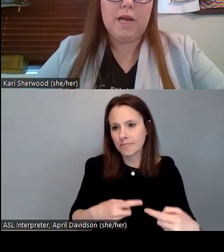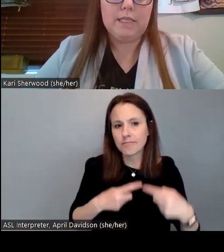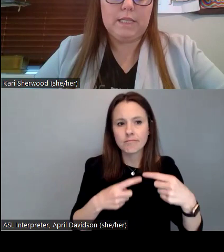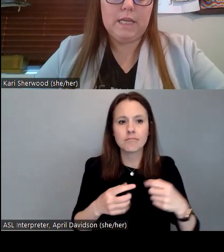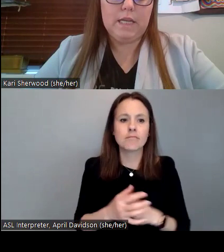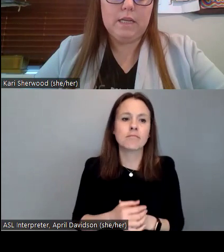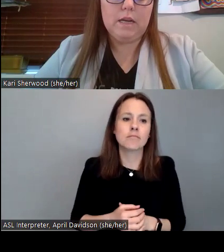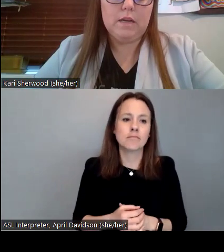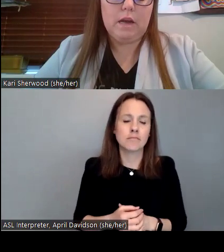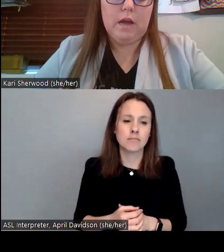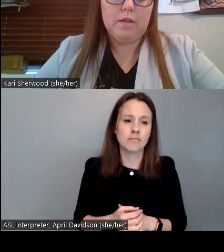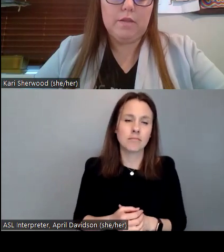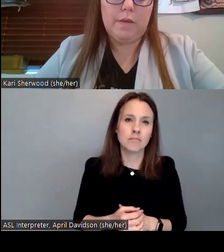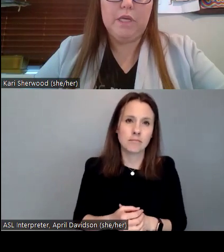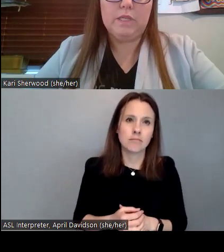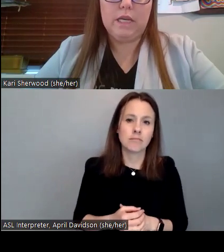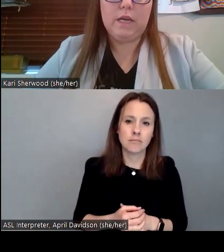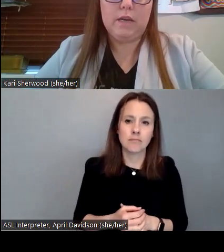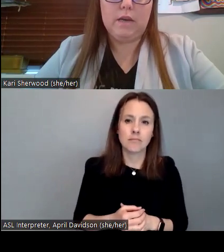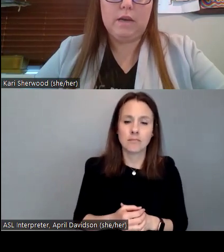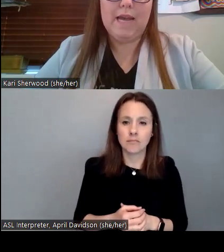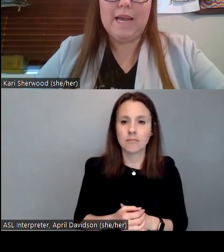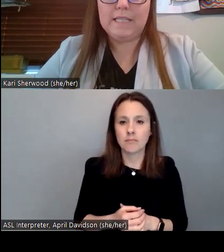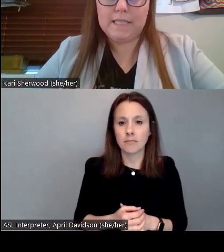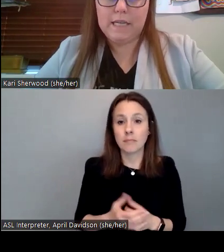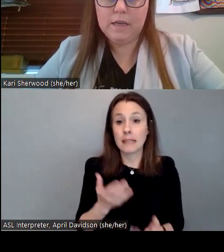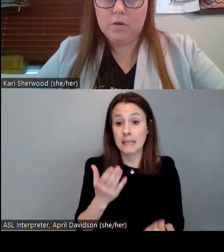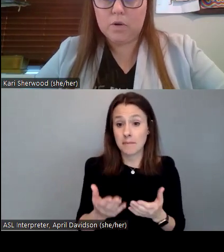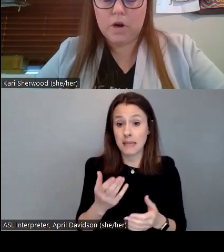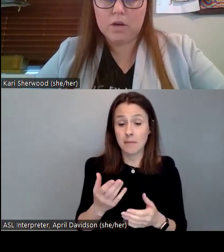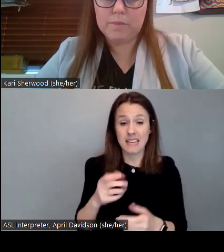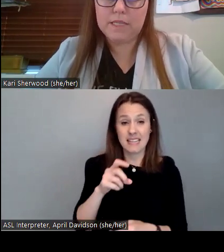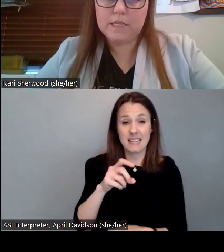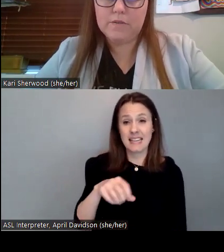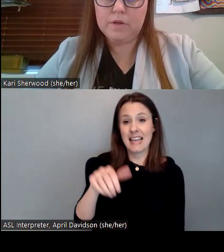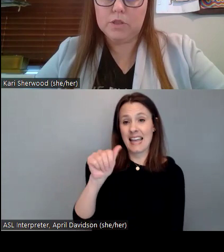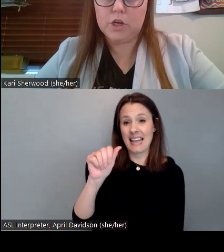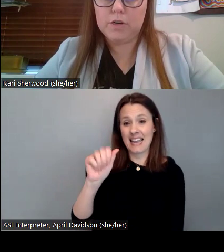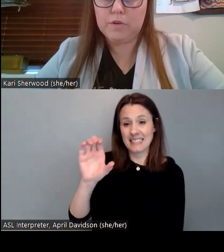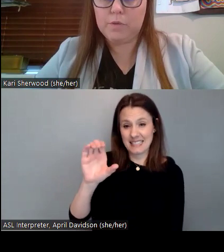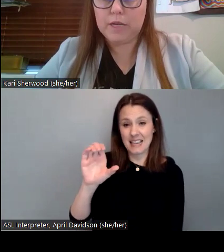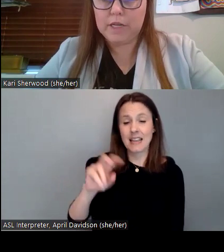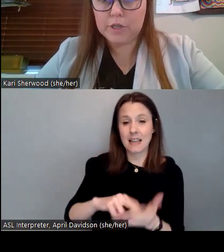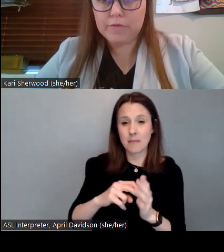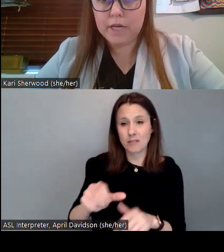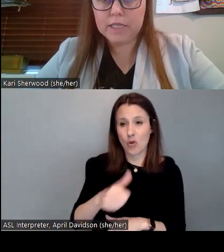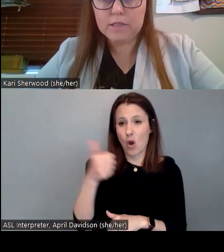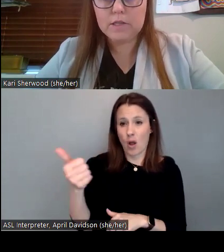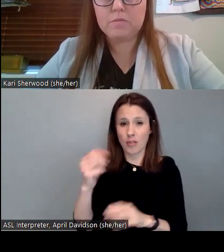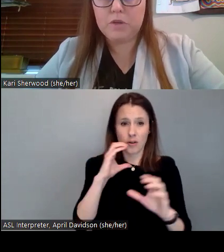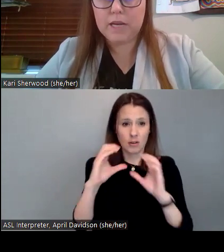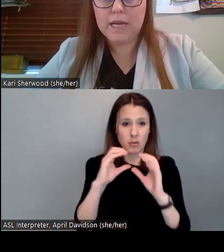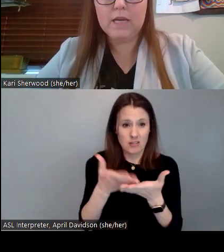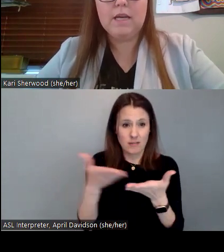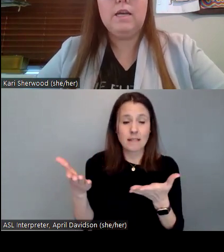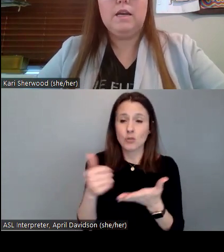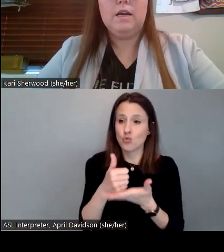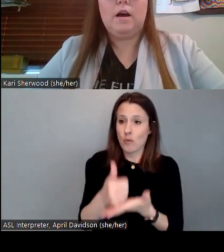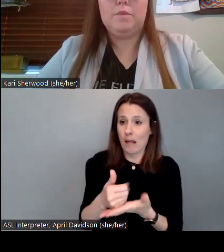might see them using AAC or Augmentative and Alternative Communication Devices to communicate.